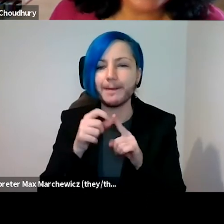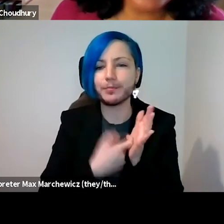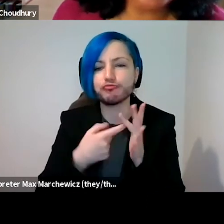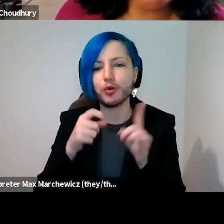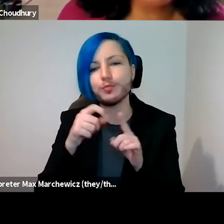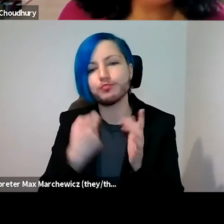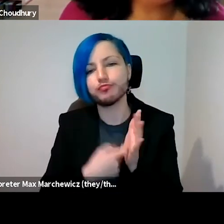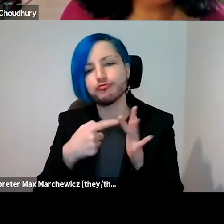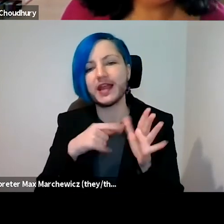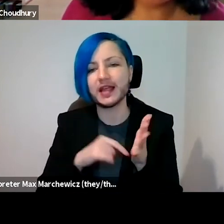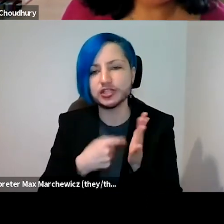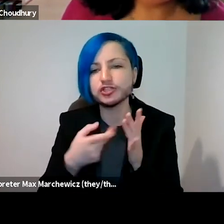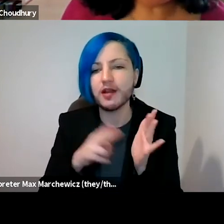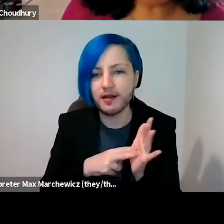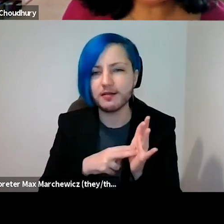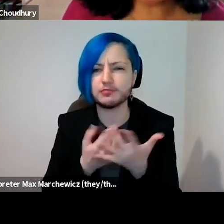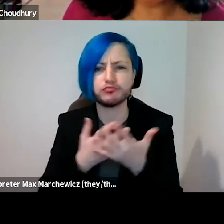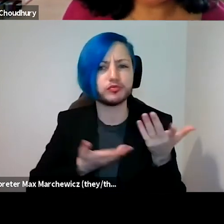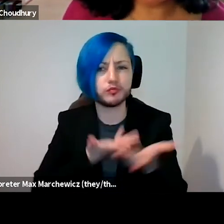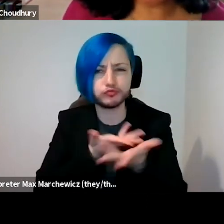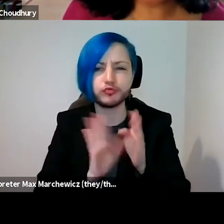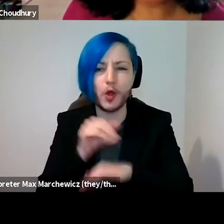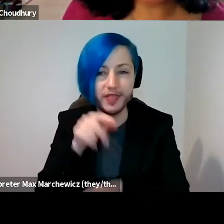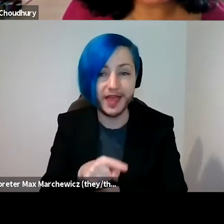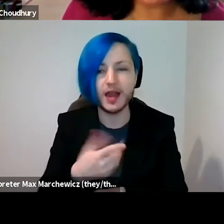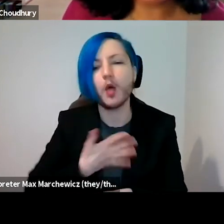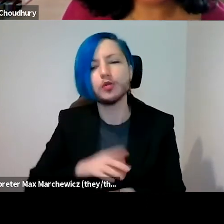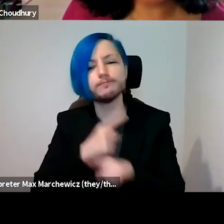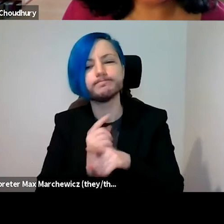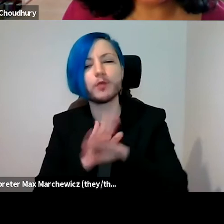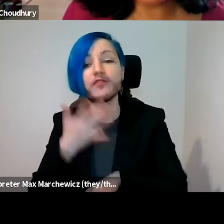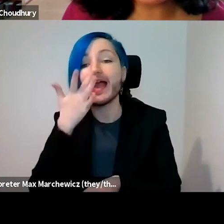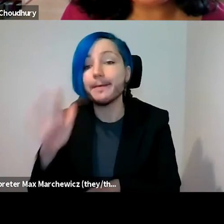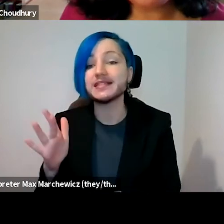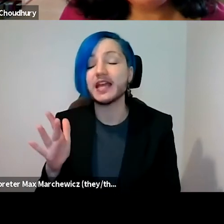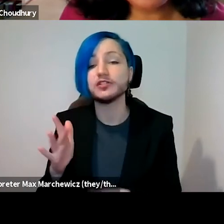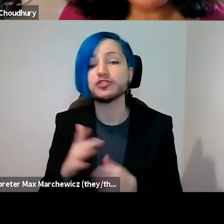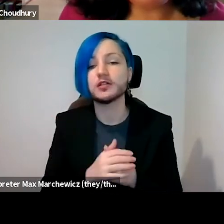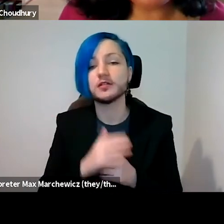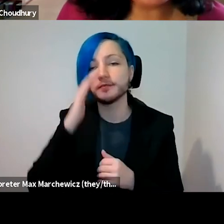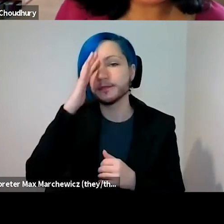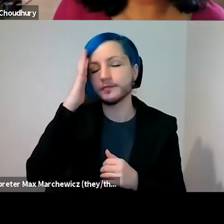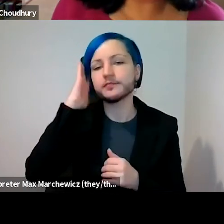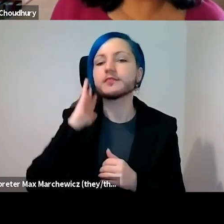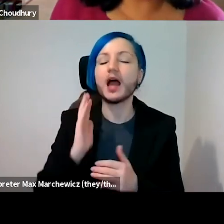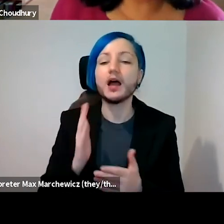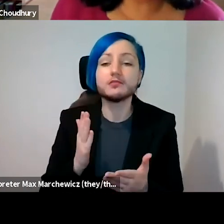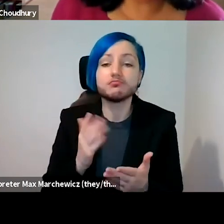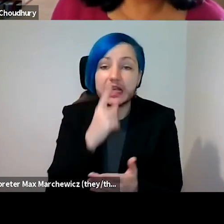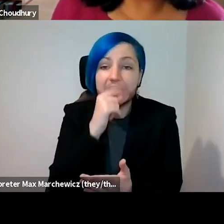I'd like to reflect on how imitation works as the senseur's form and foundation of flattery,